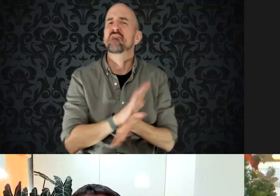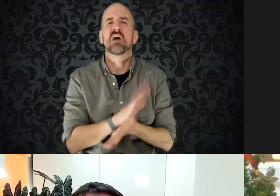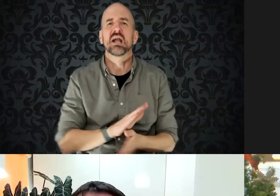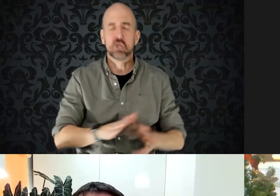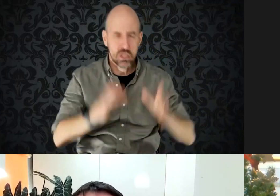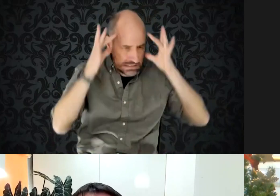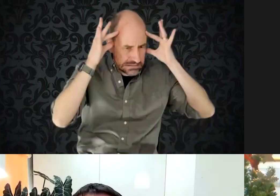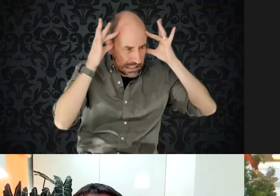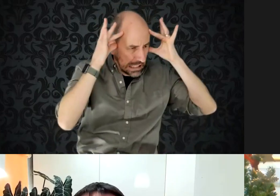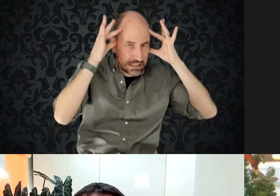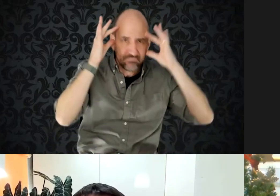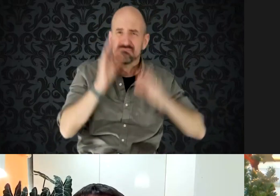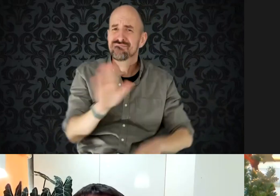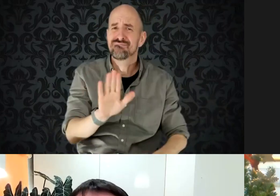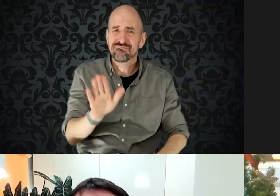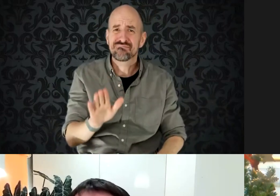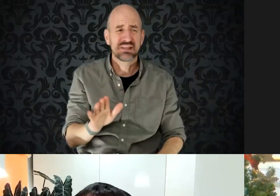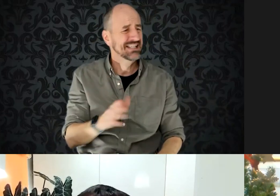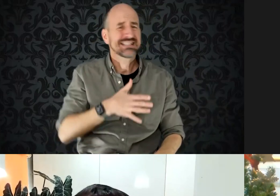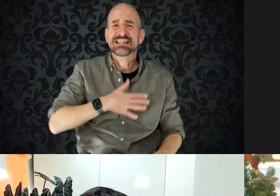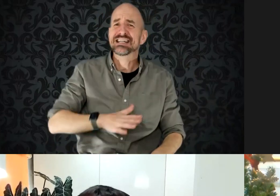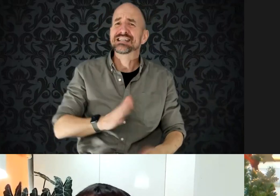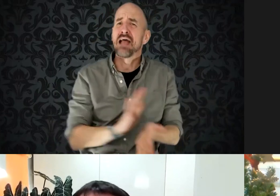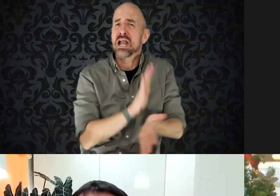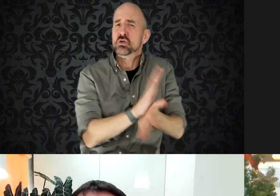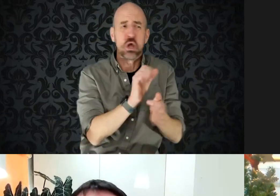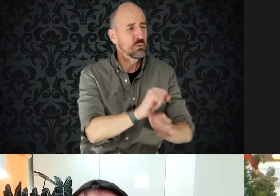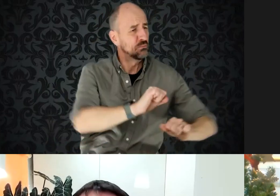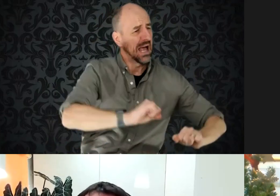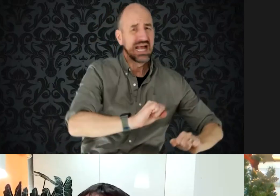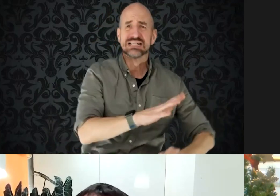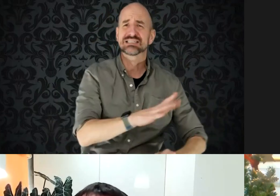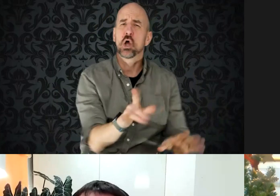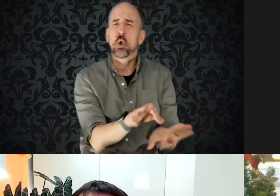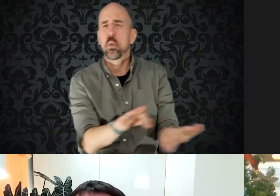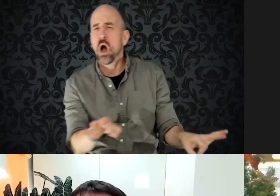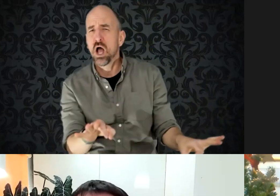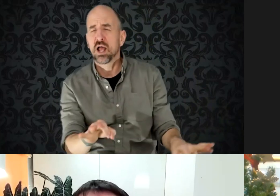is going to be used, not just now but in the future, obviously think about all of the